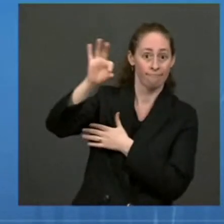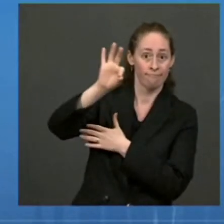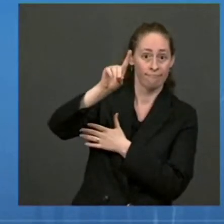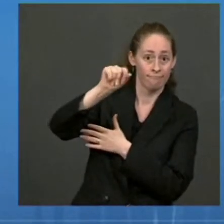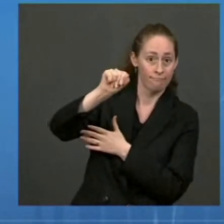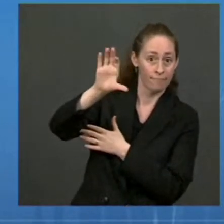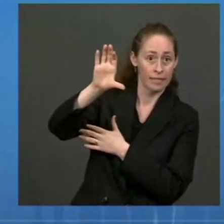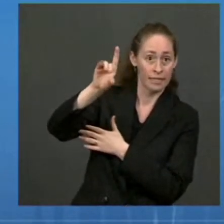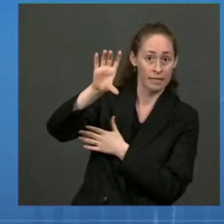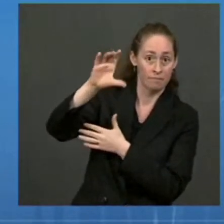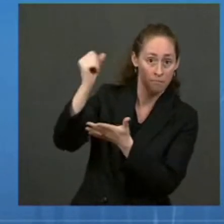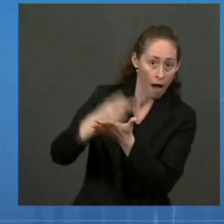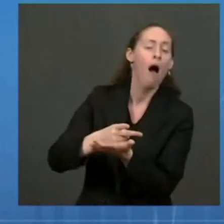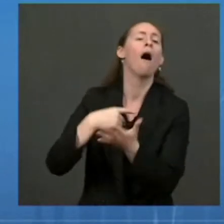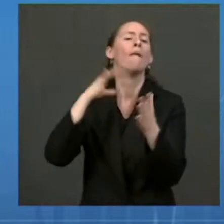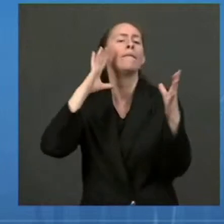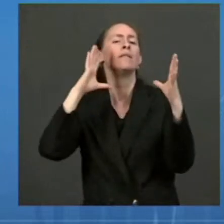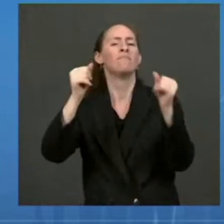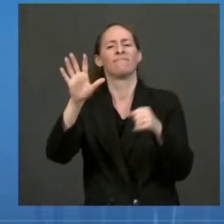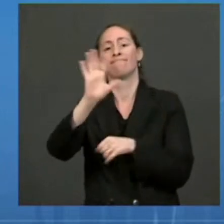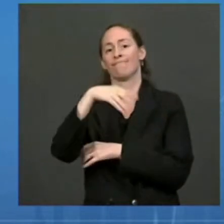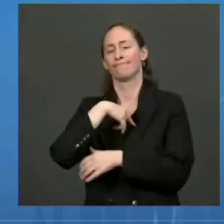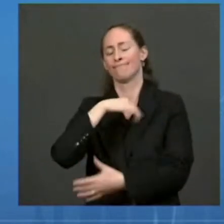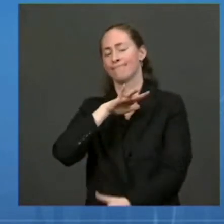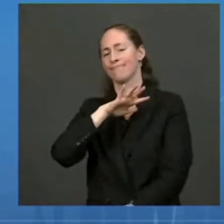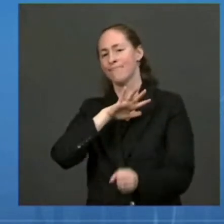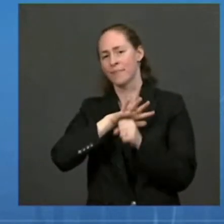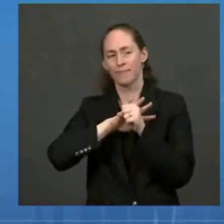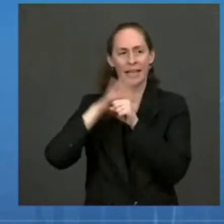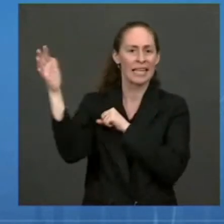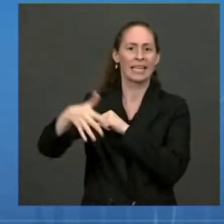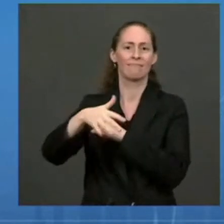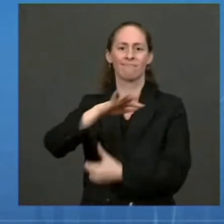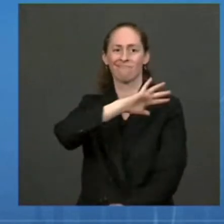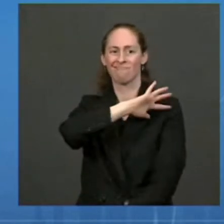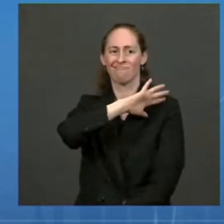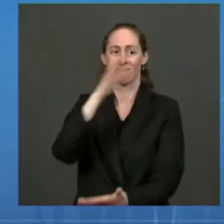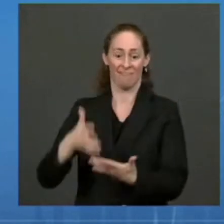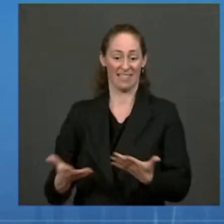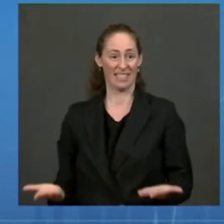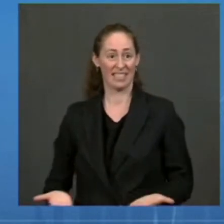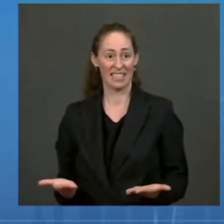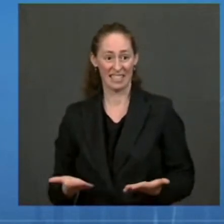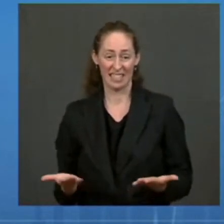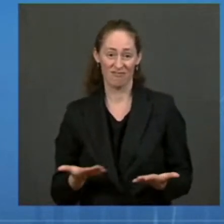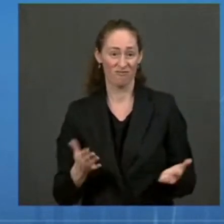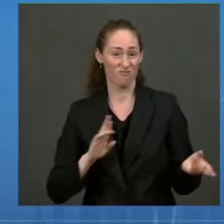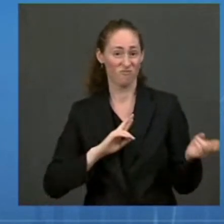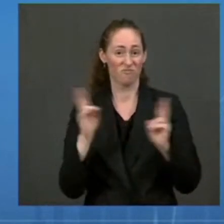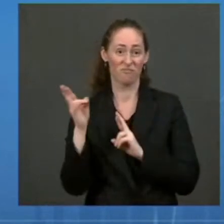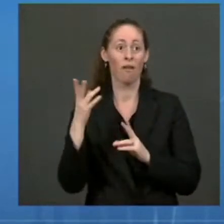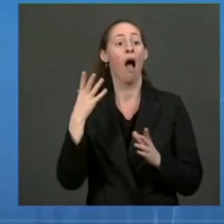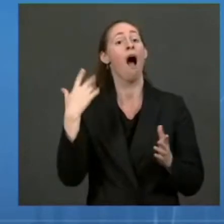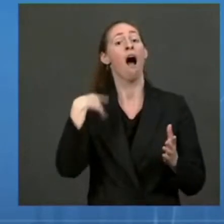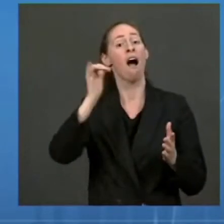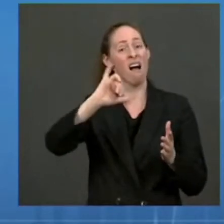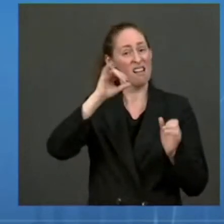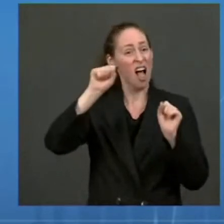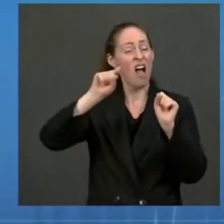THE A D THE CDC RECOMMENDATIONS, WE HAVE